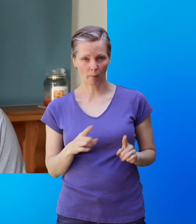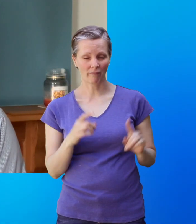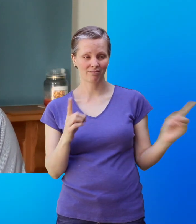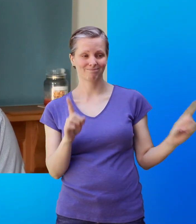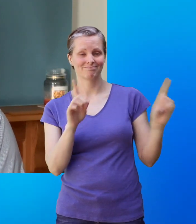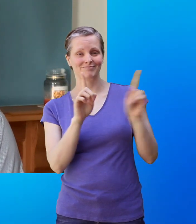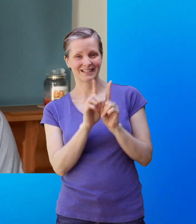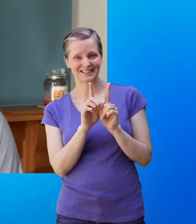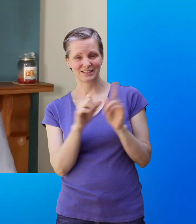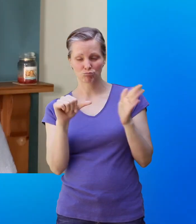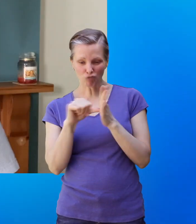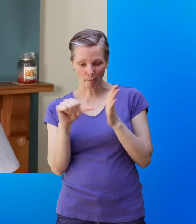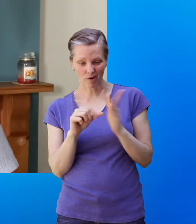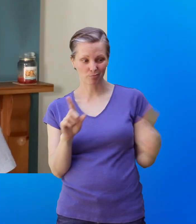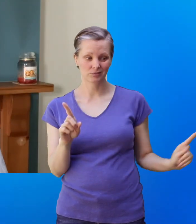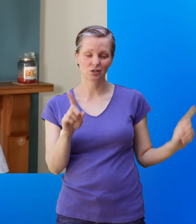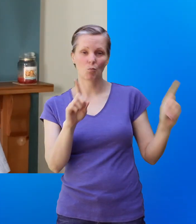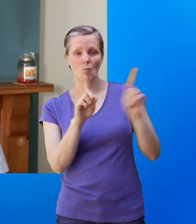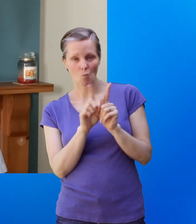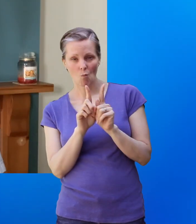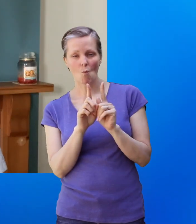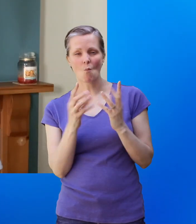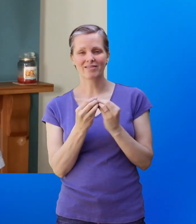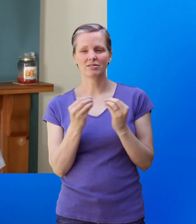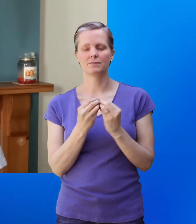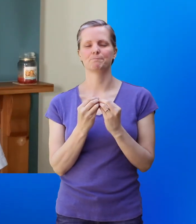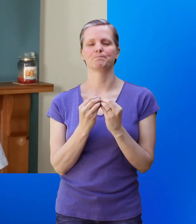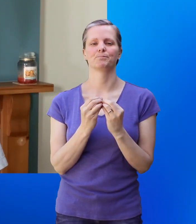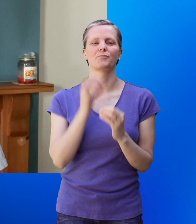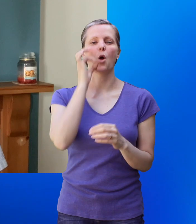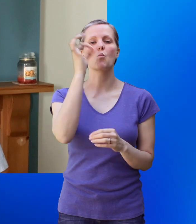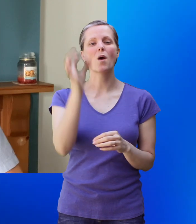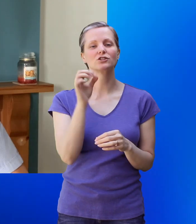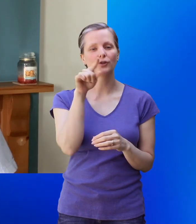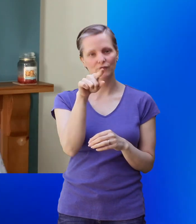problems. I've got a quick question for everybody to think about today. The